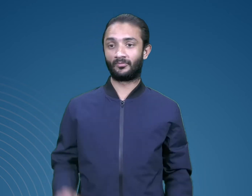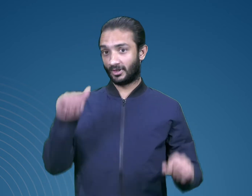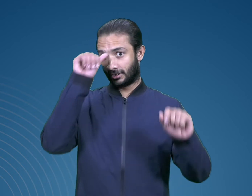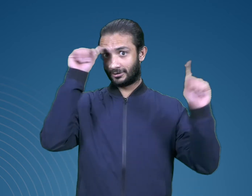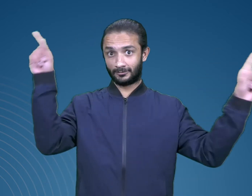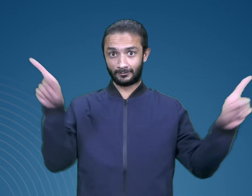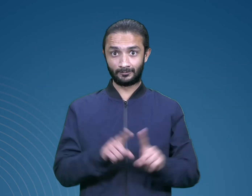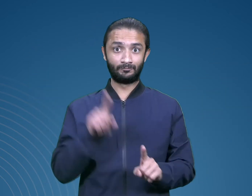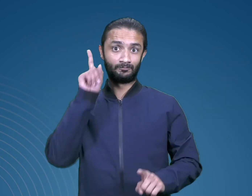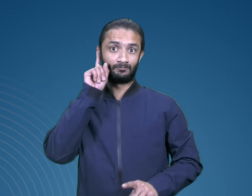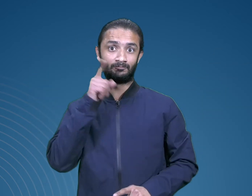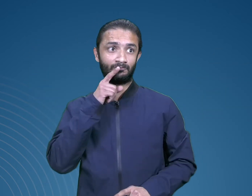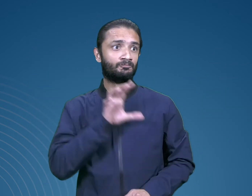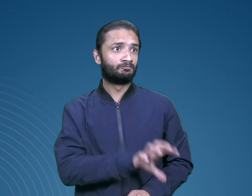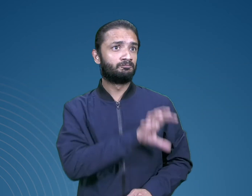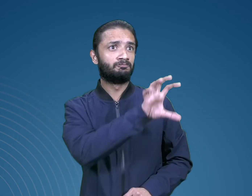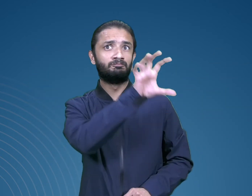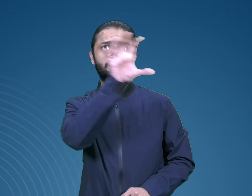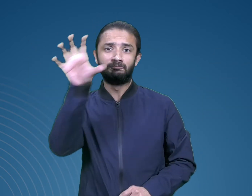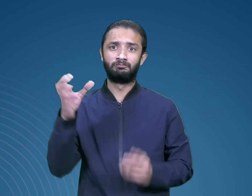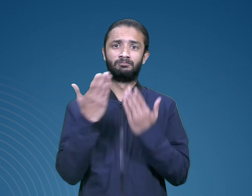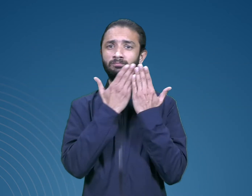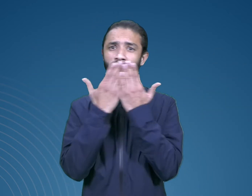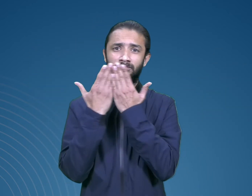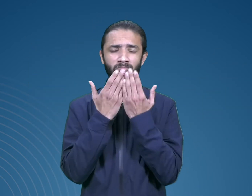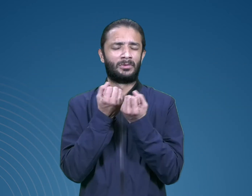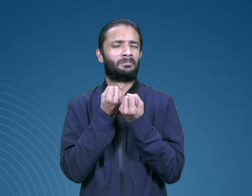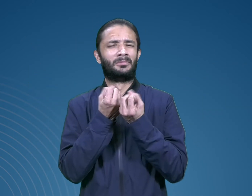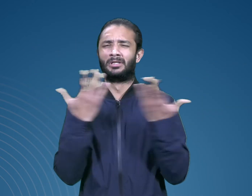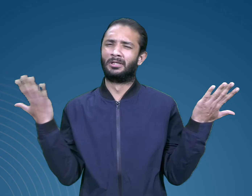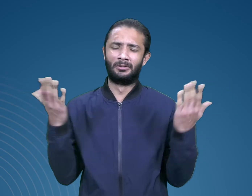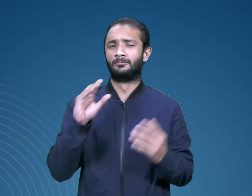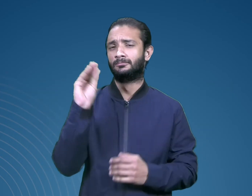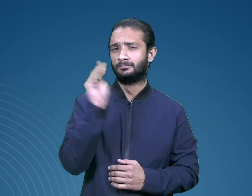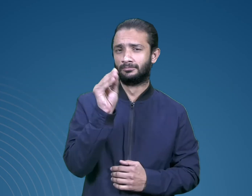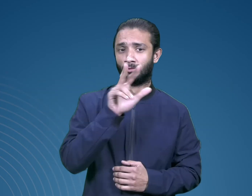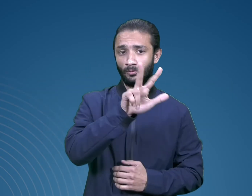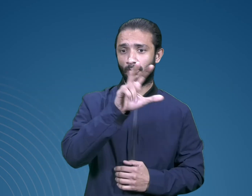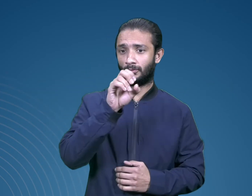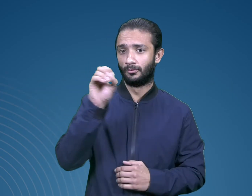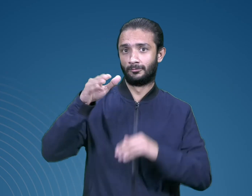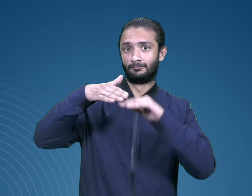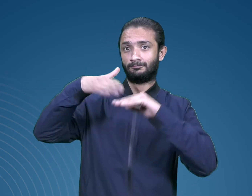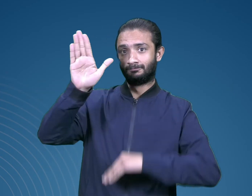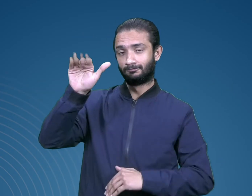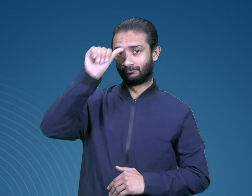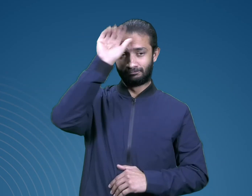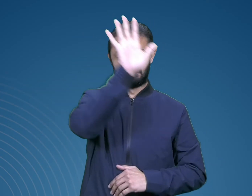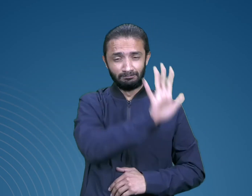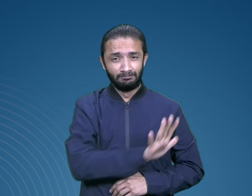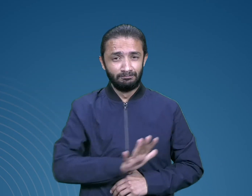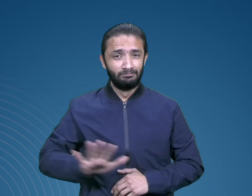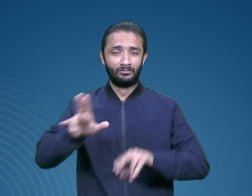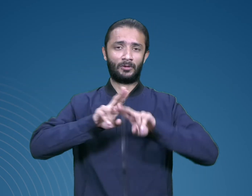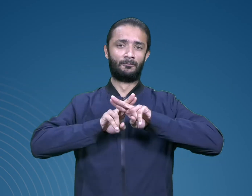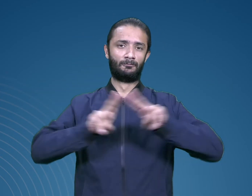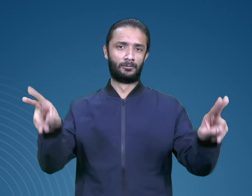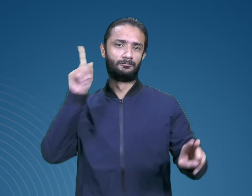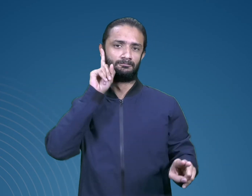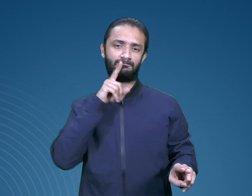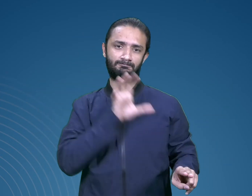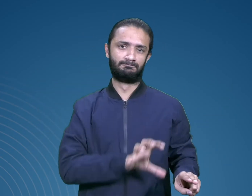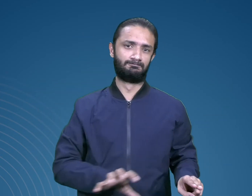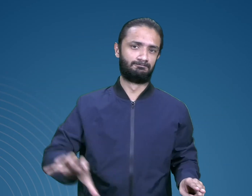there are more than 800 deaf schools in India